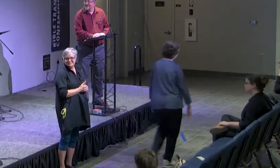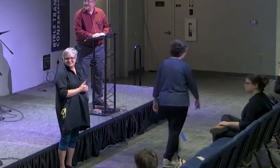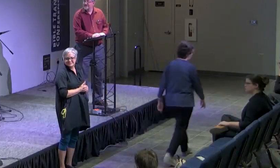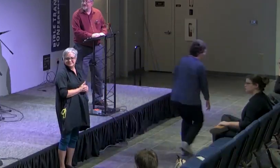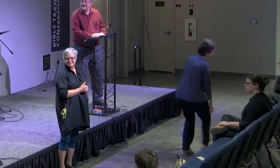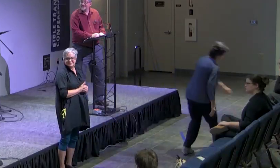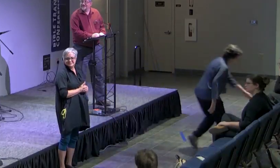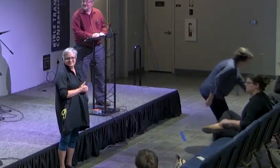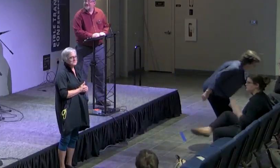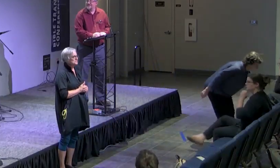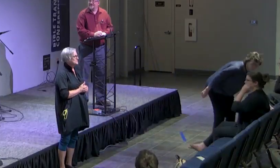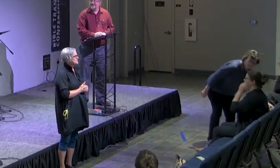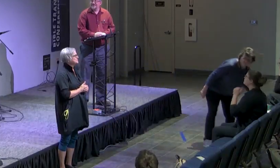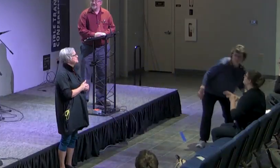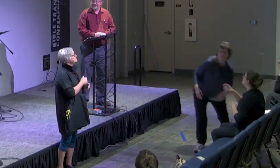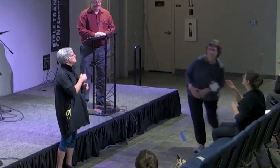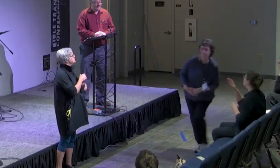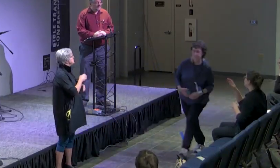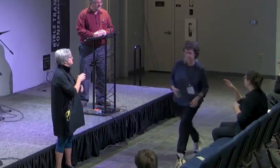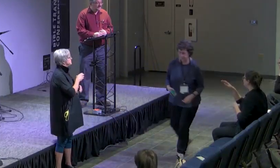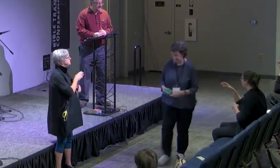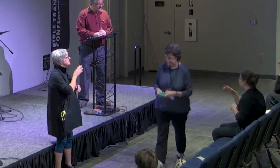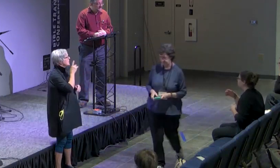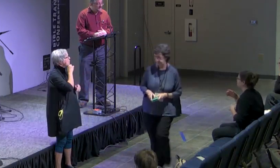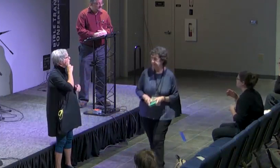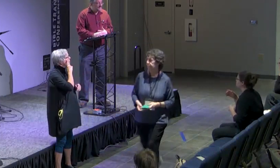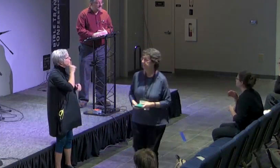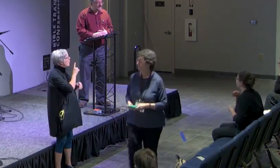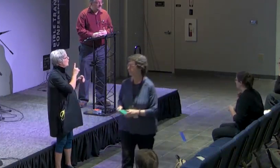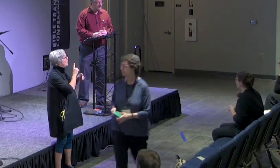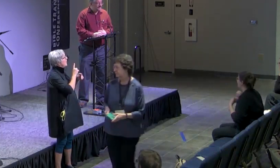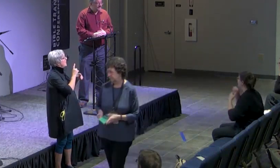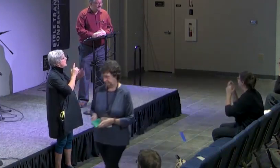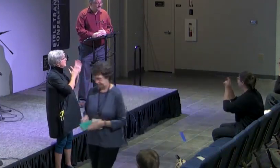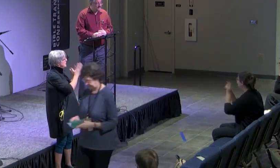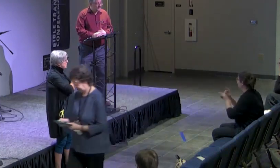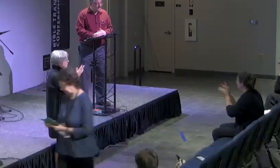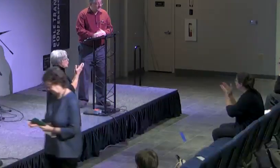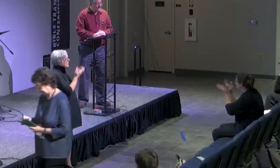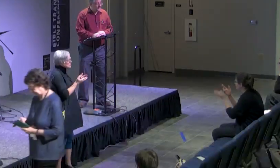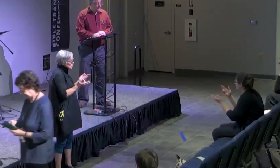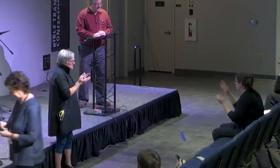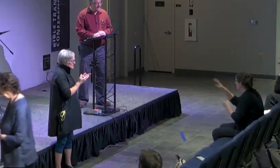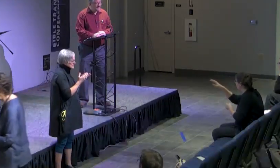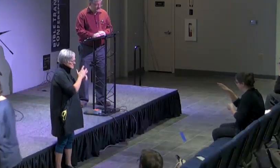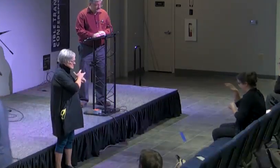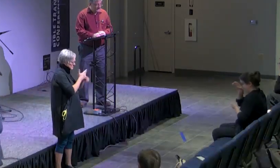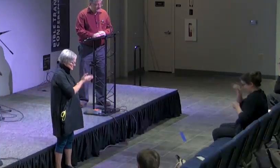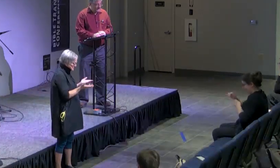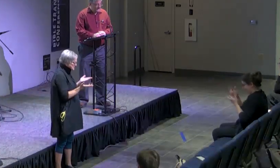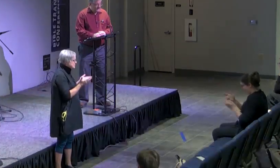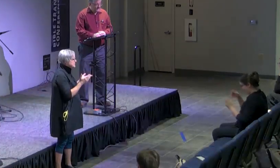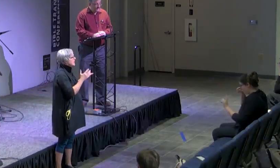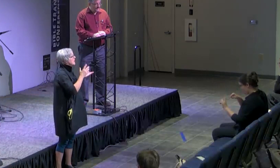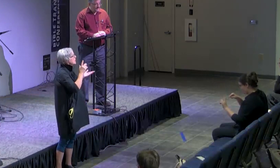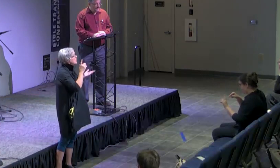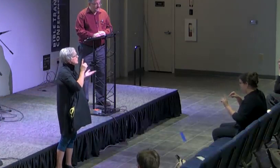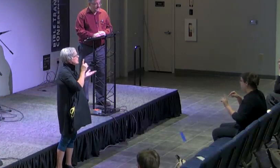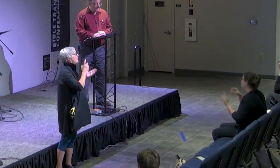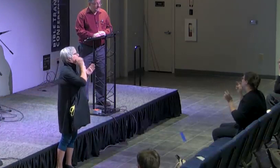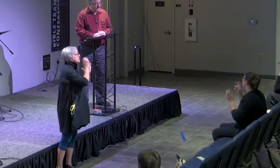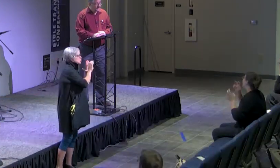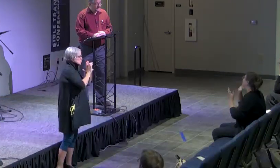Now for the different Bible resources. Do they need to be the illustrations? Do they need to be changed?